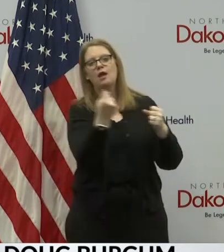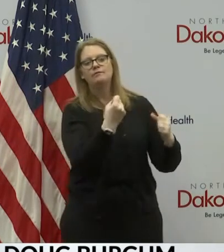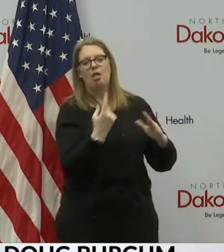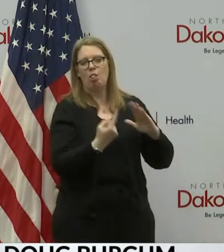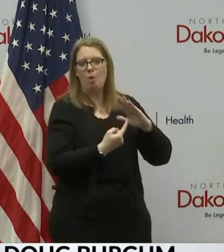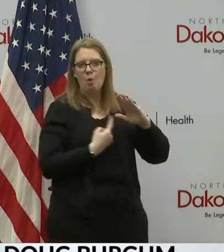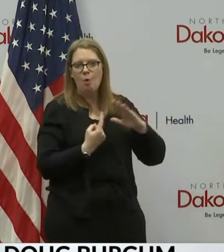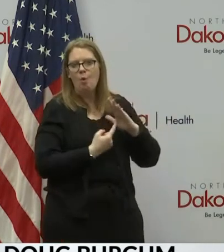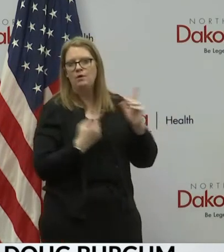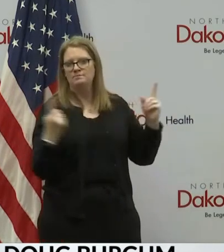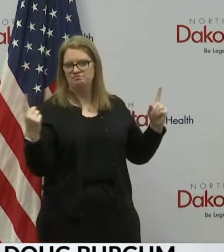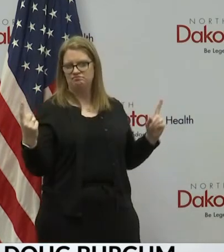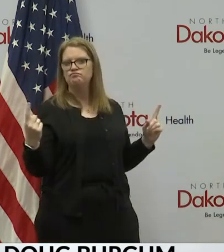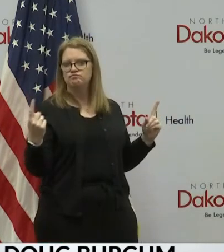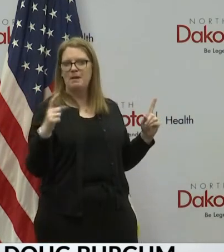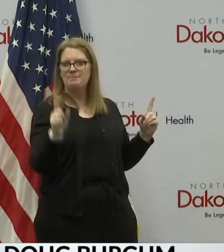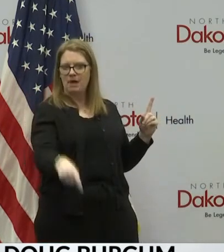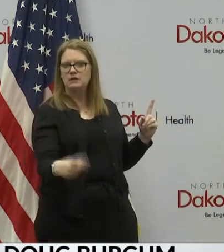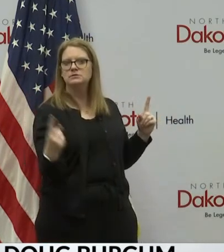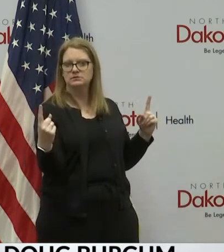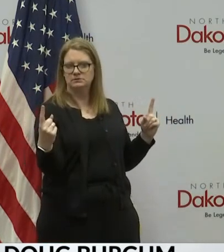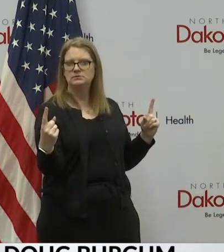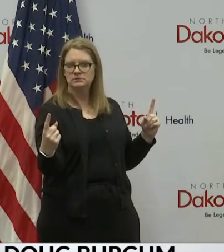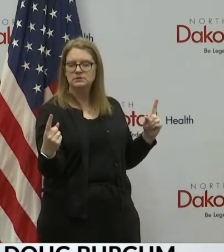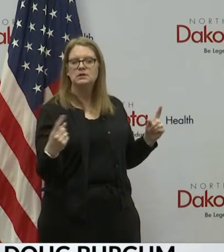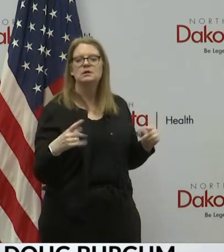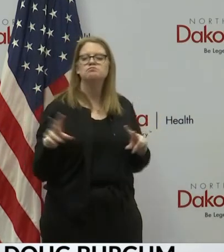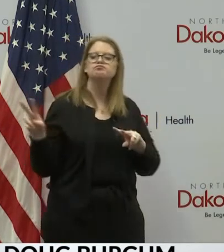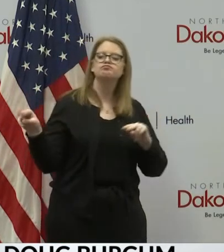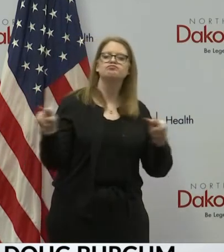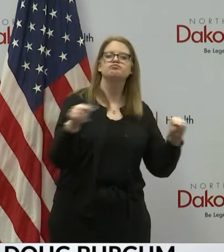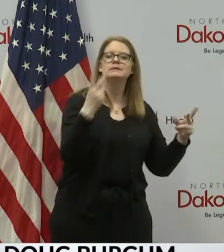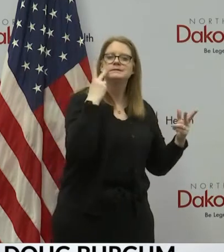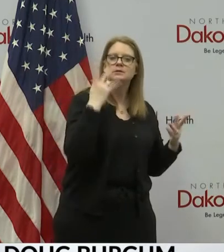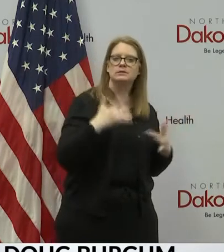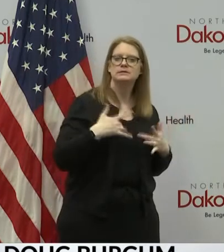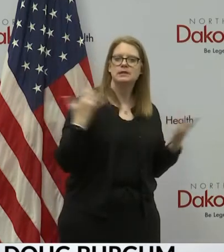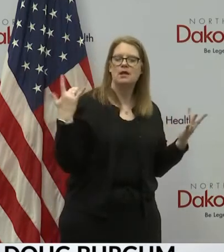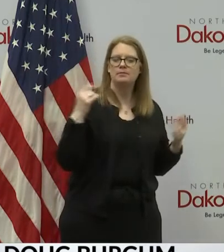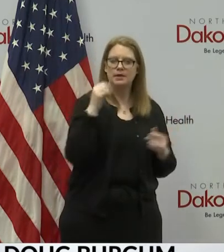AND SO IF YOU'VE GOT A NICE DAY, FEEL FREE TO DRIVE, SPEND SOME TIME BY YOURSELF, MAINTAIN YOUR